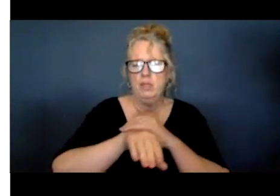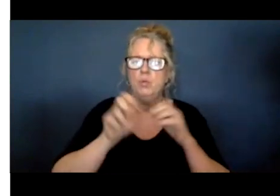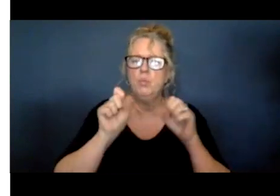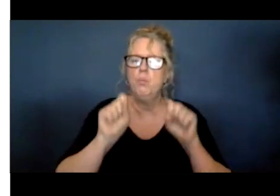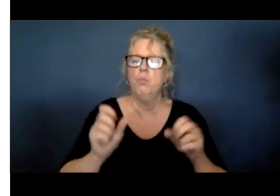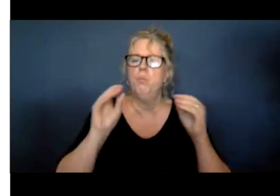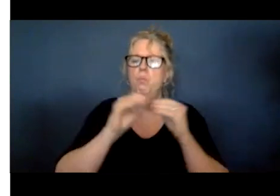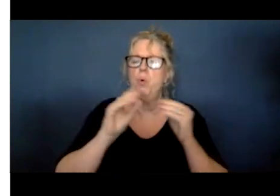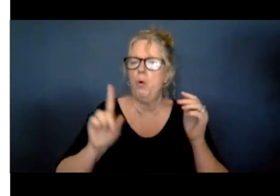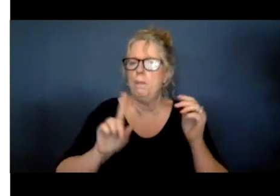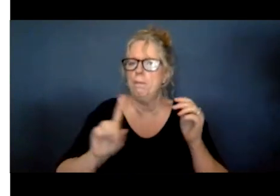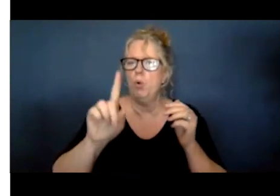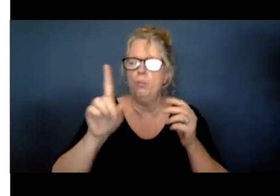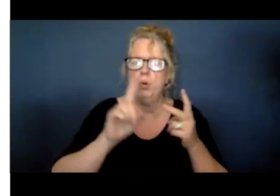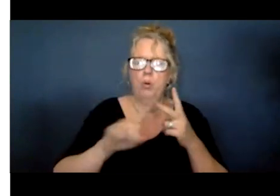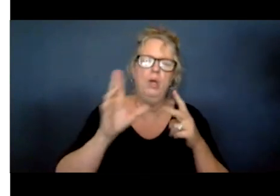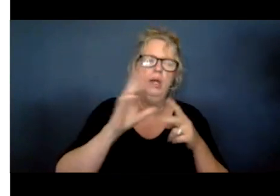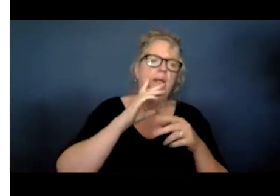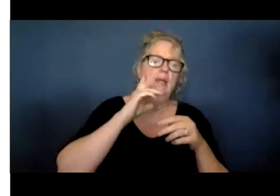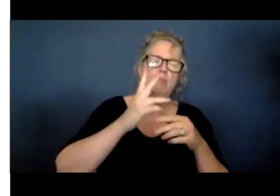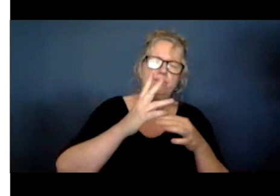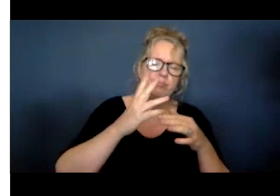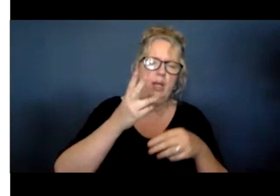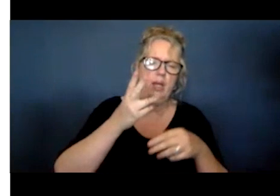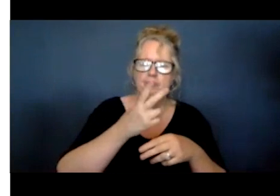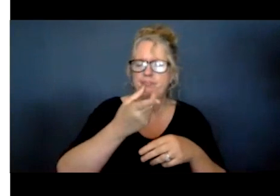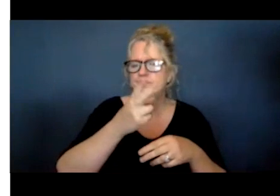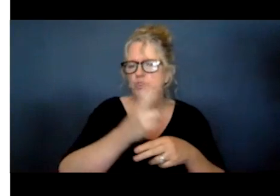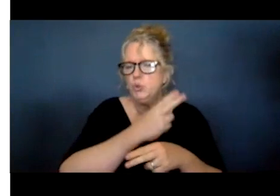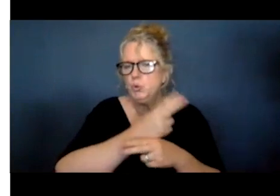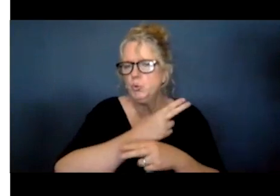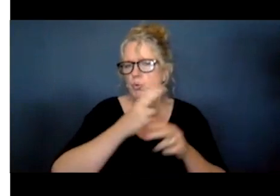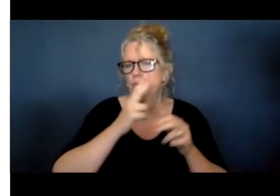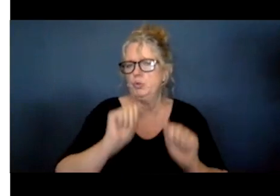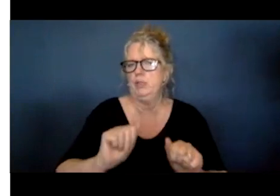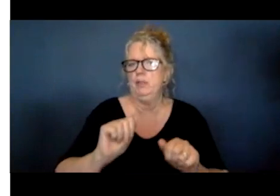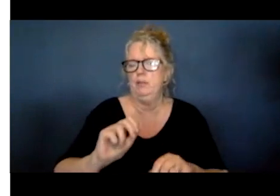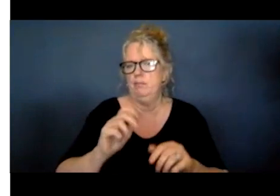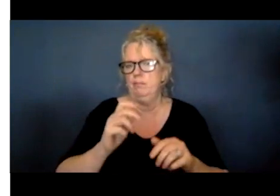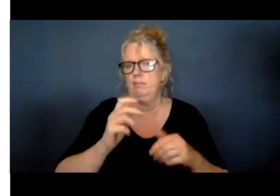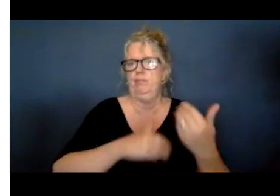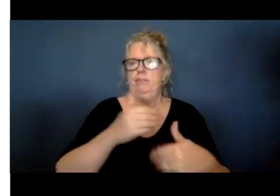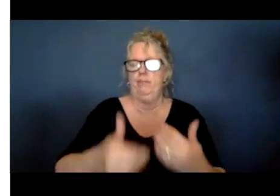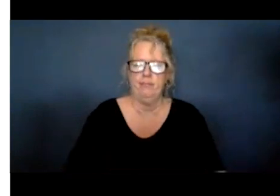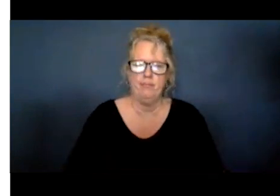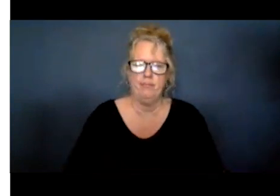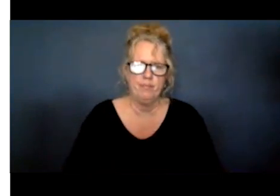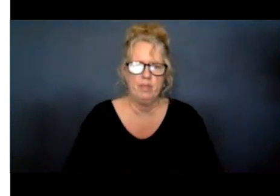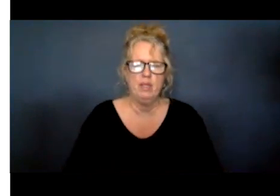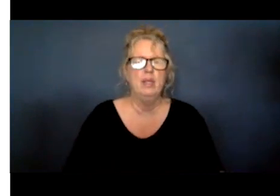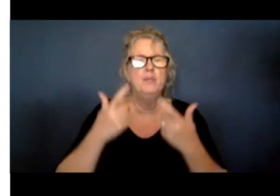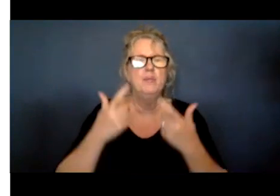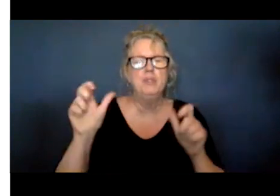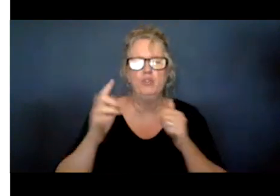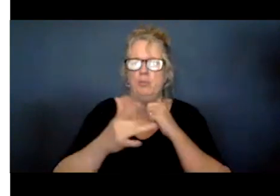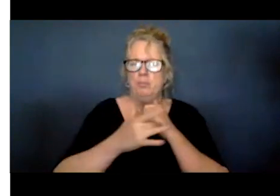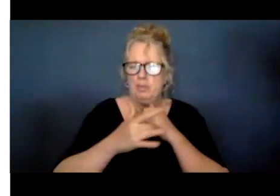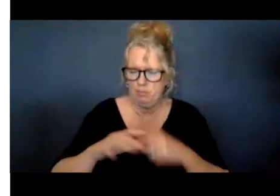contextual, and user-driven. Major technology platforms are also making